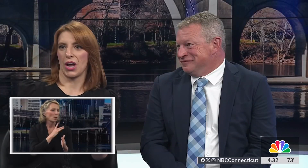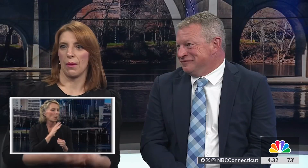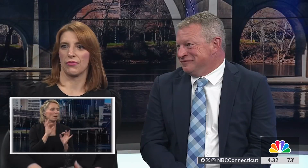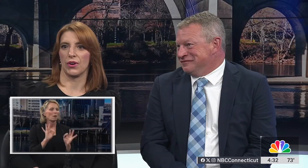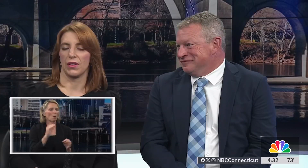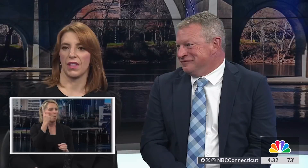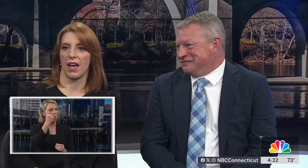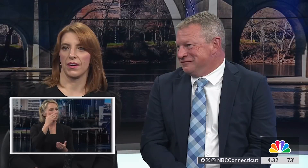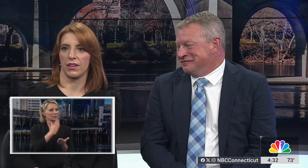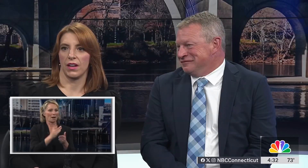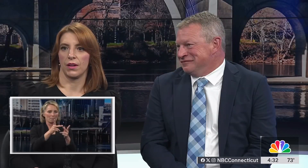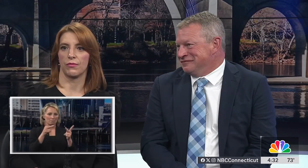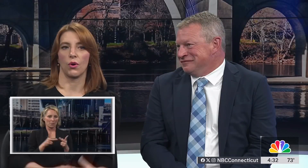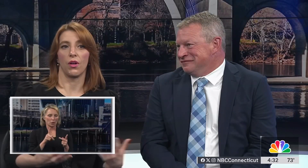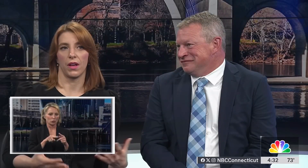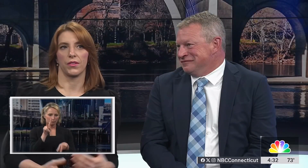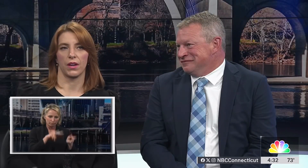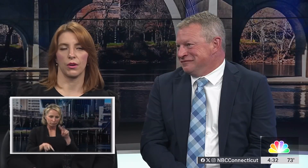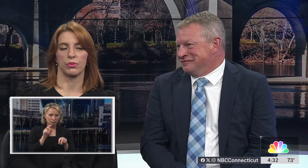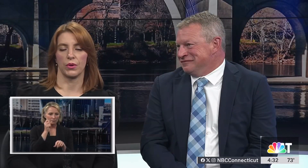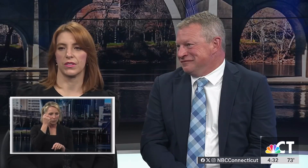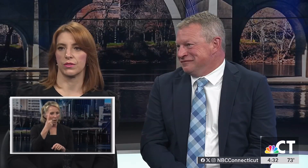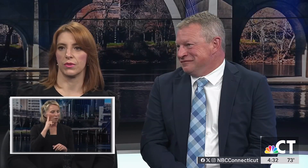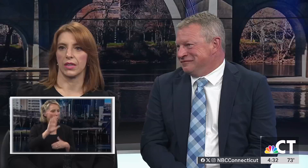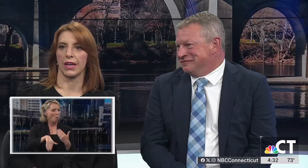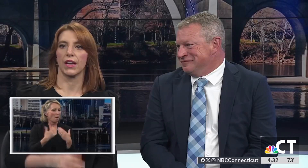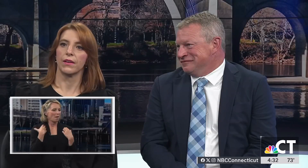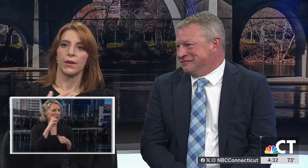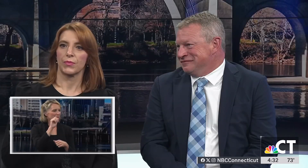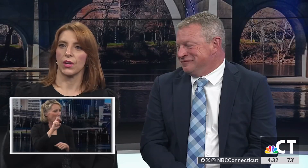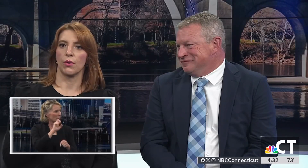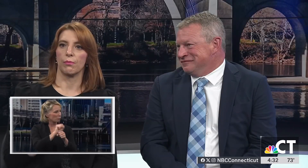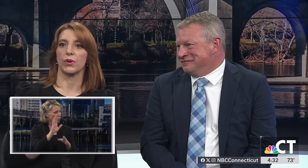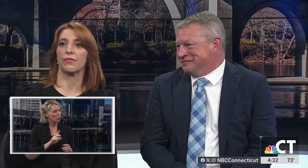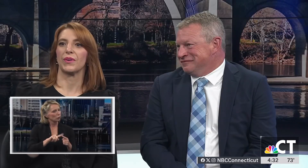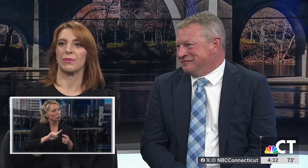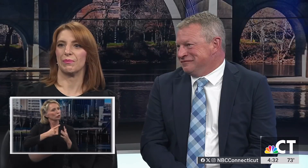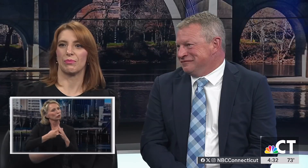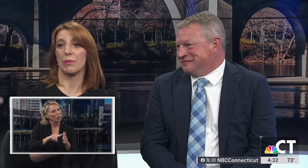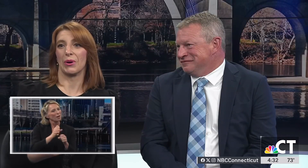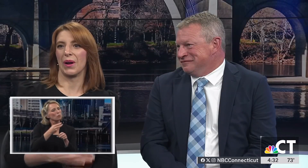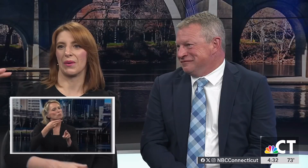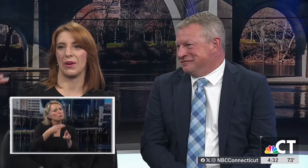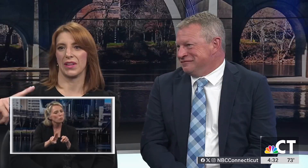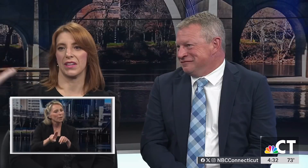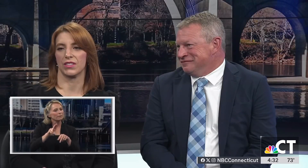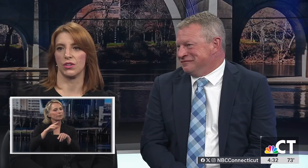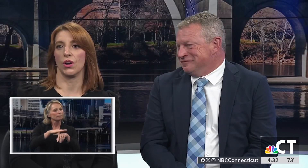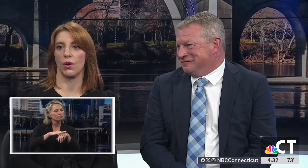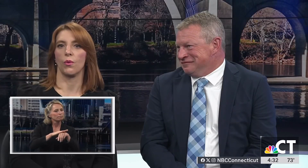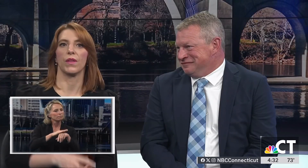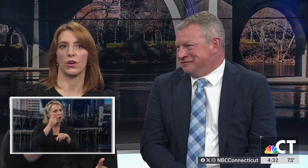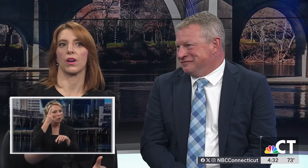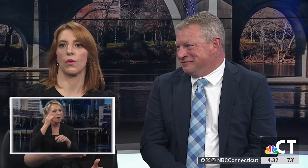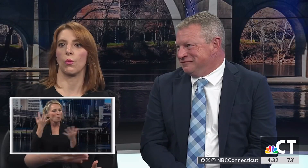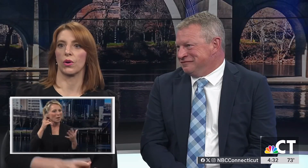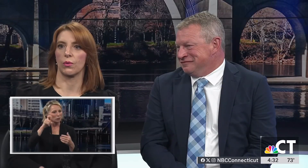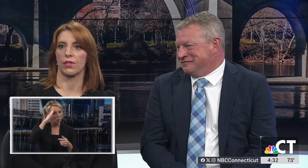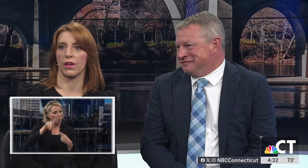covered all the areas that came up in those conversations. And I just think it's a great one stop shop for that. For all the